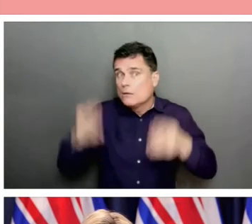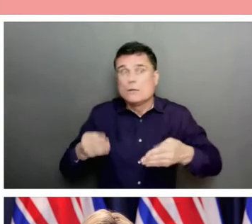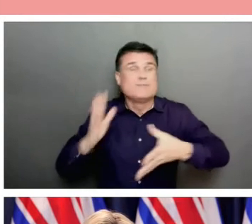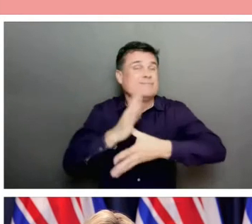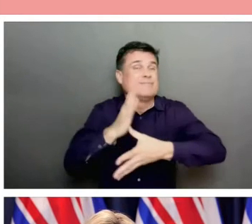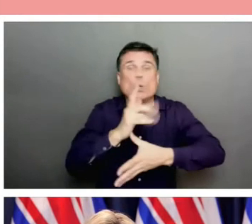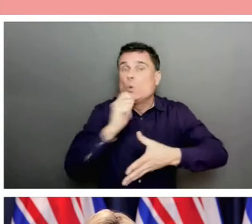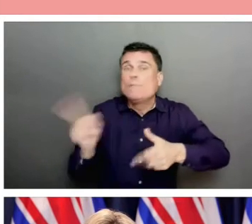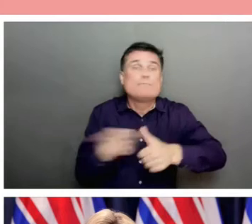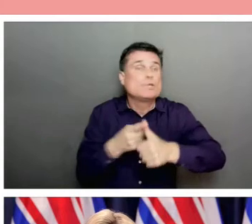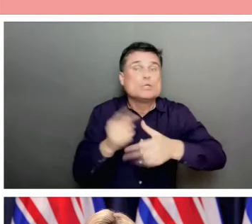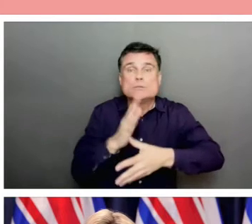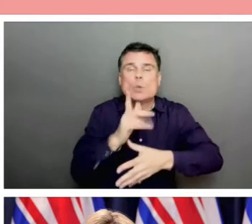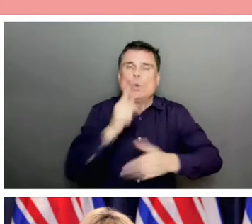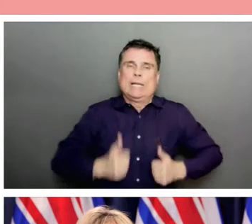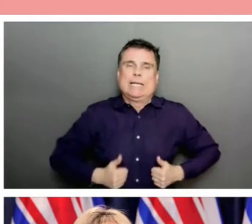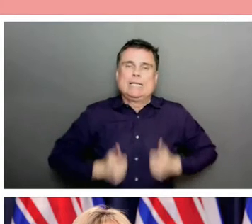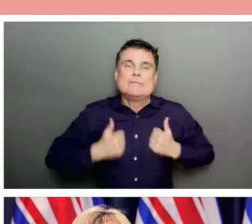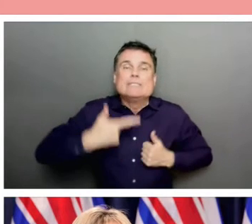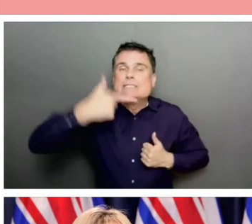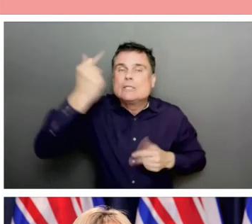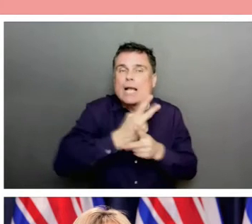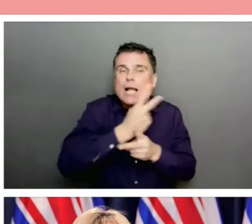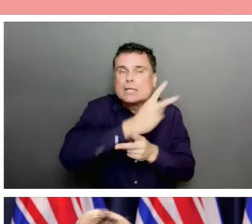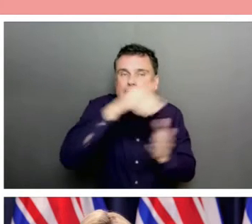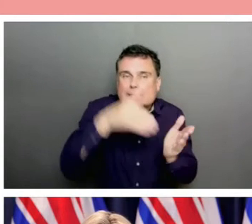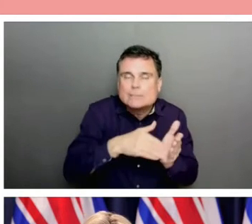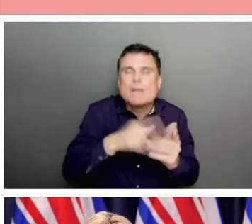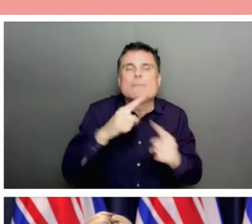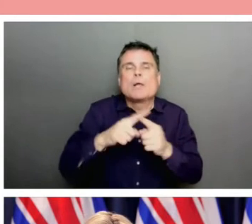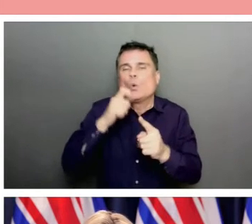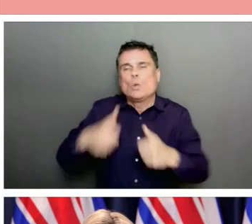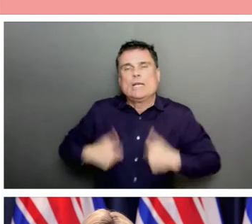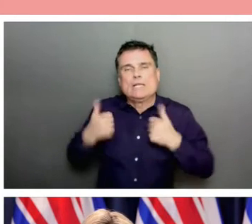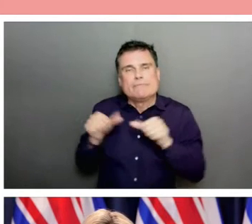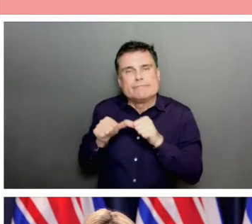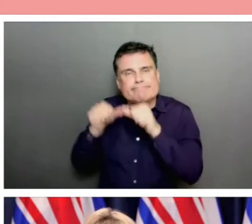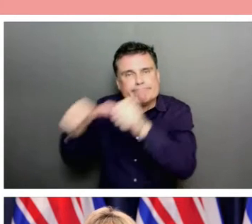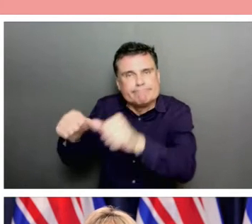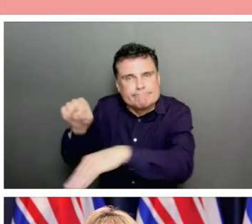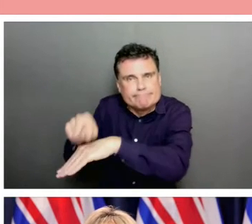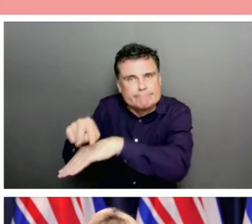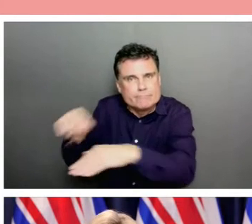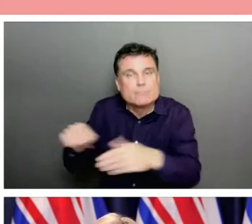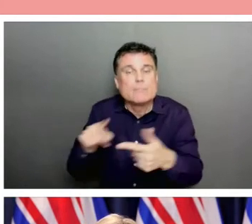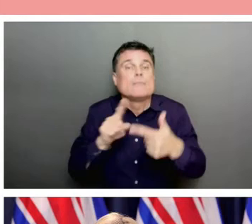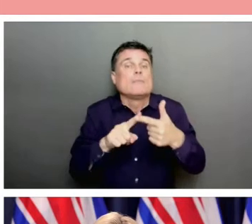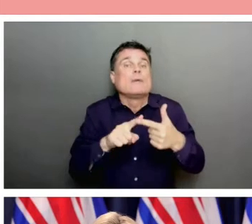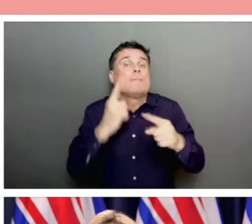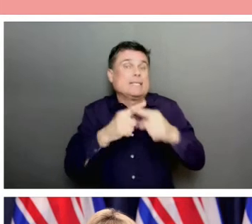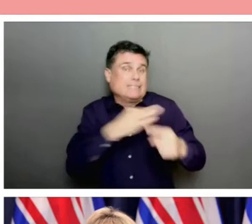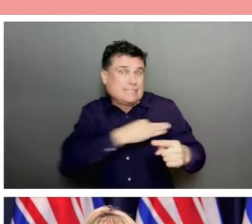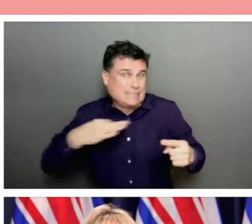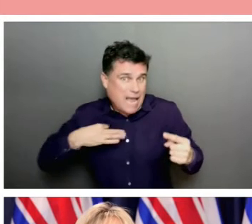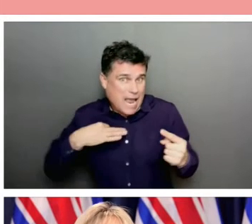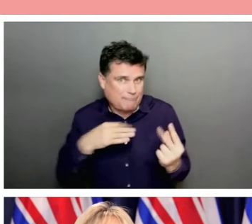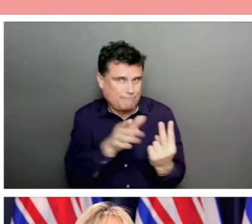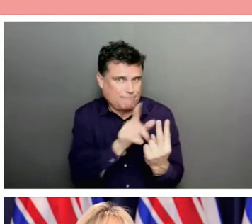70,000 people, residents and staff of assisted living, people who are in hospital right now with what we call